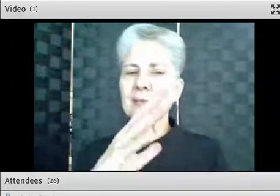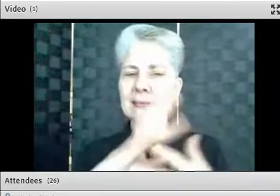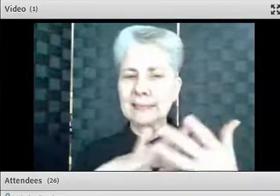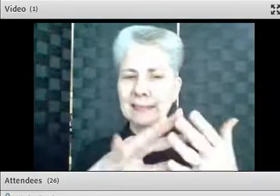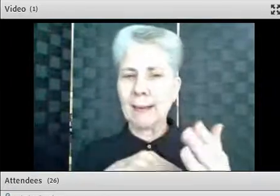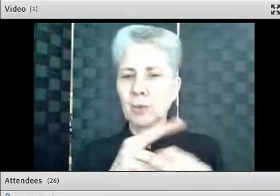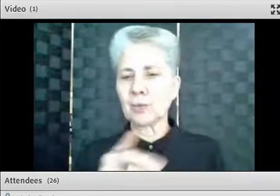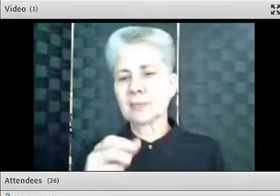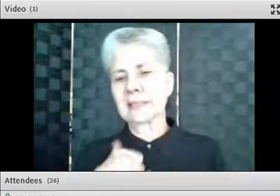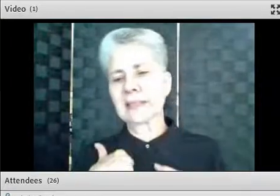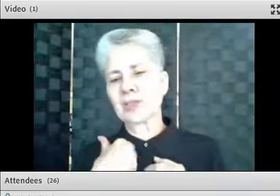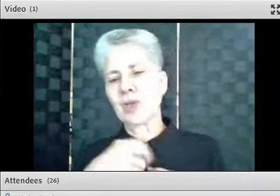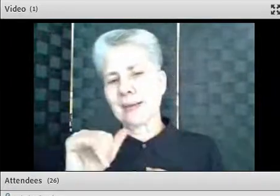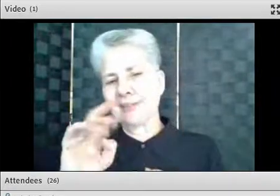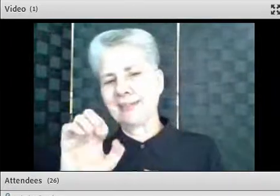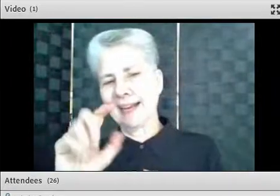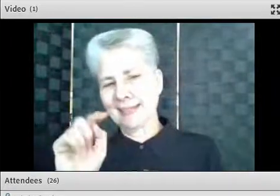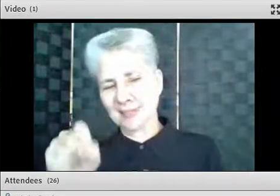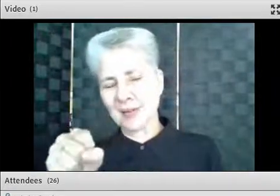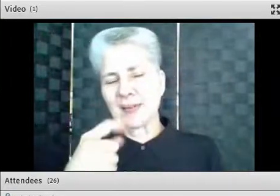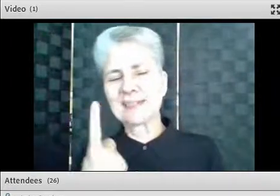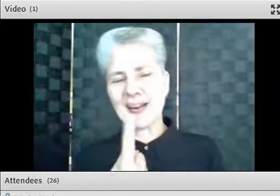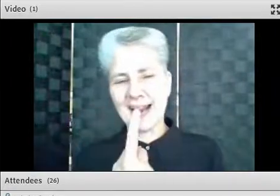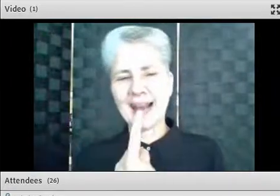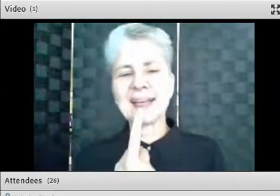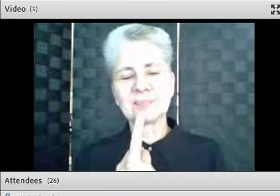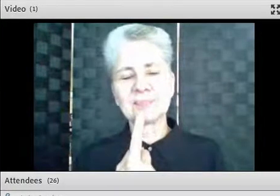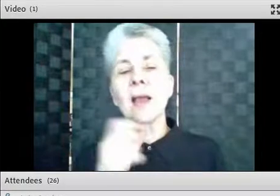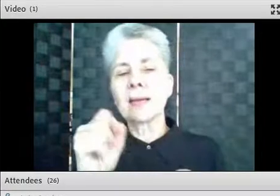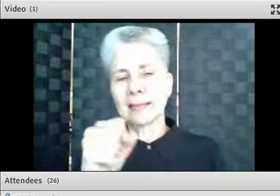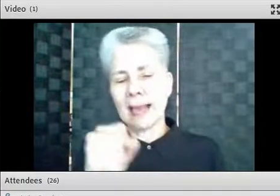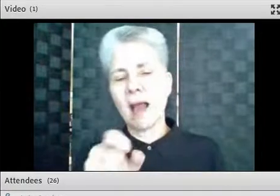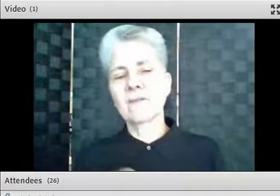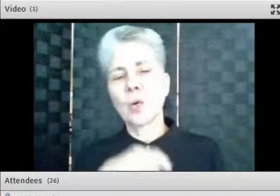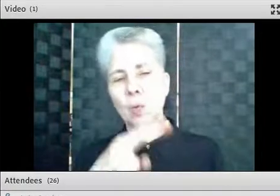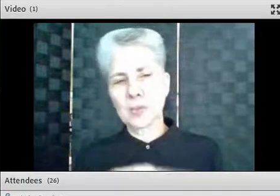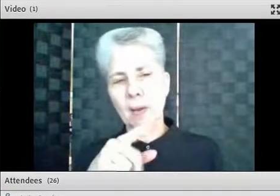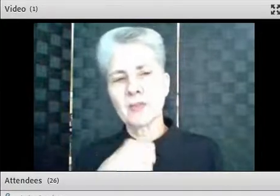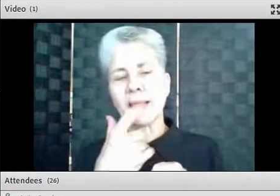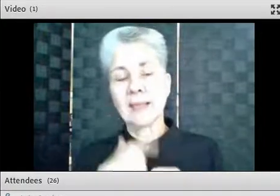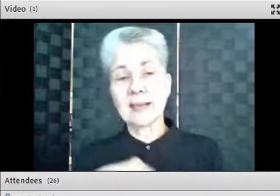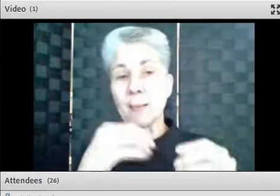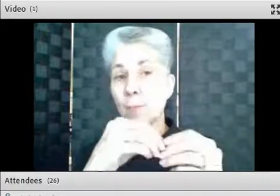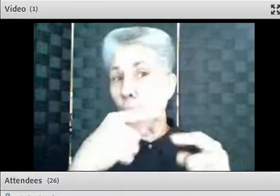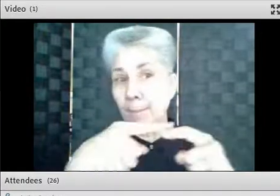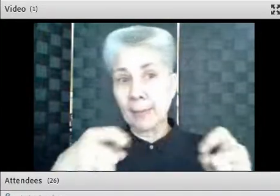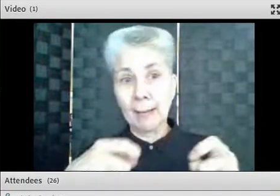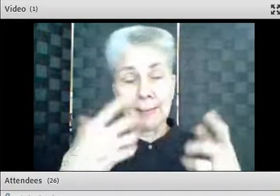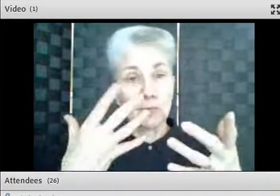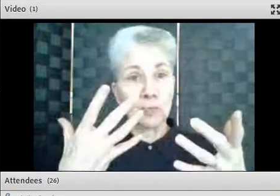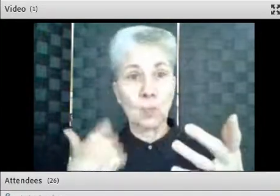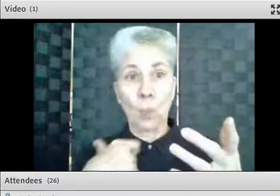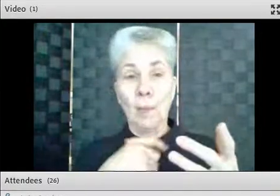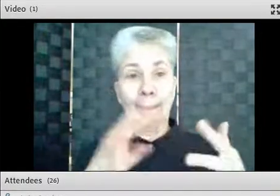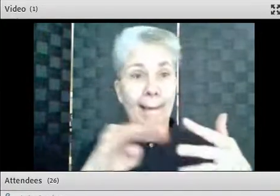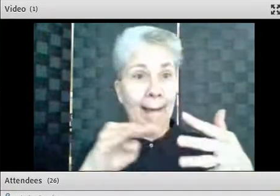Yeah, Janice. Sorry to burst your bubble here, but, yeah, of course, we have to make things a lot more complicated because we're in cataloging.